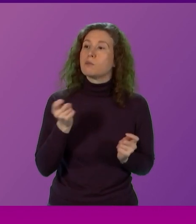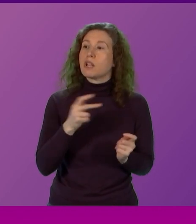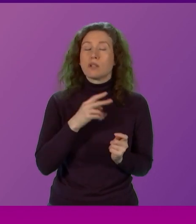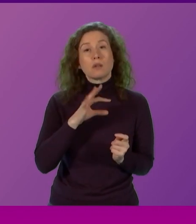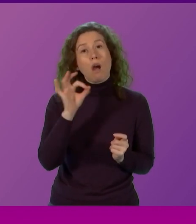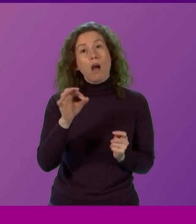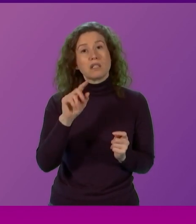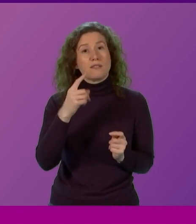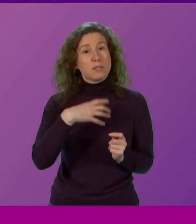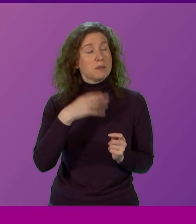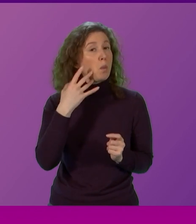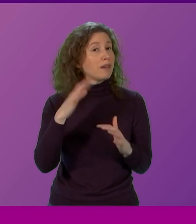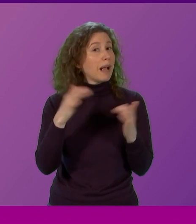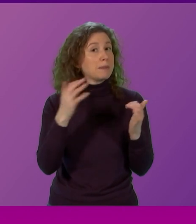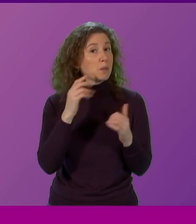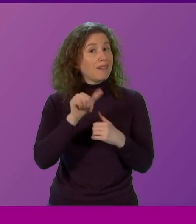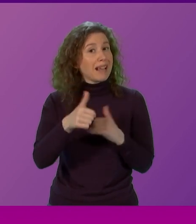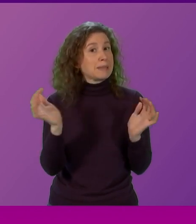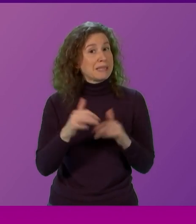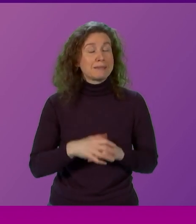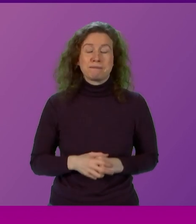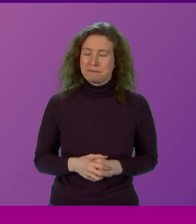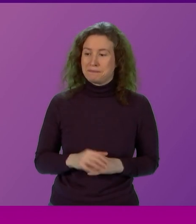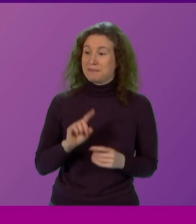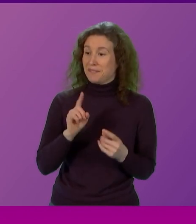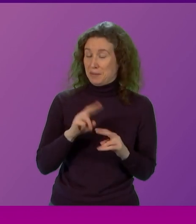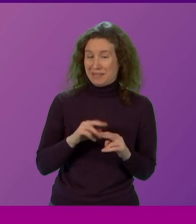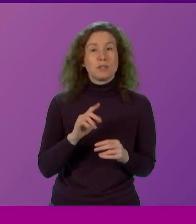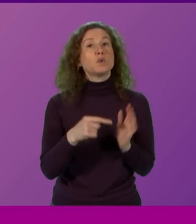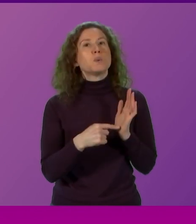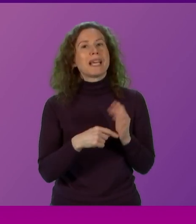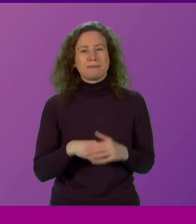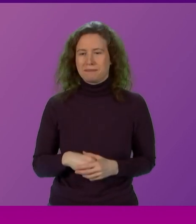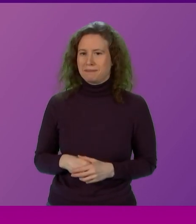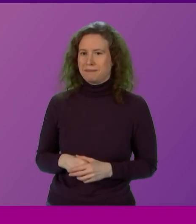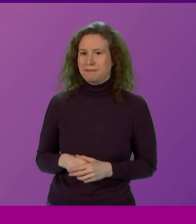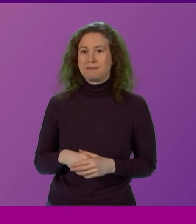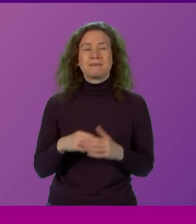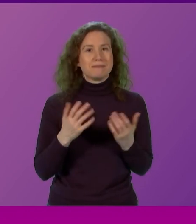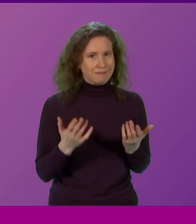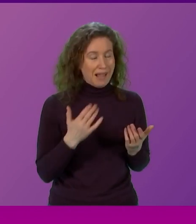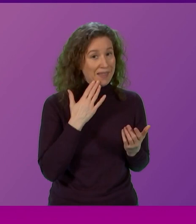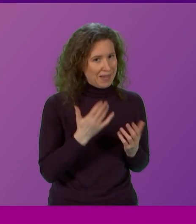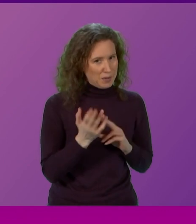To ask the First Minister when the Cabinet will next meet. Tuesday. I am very grateful for that reply.